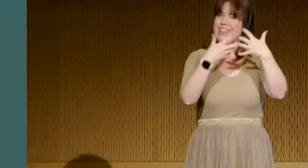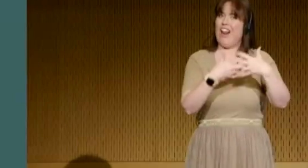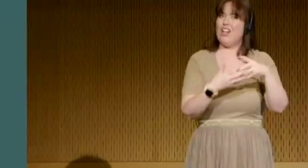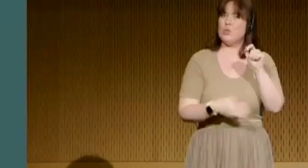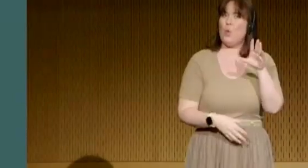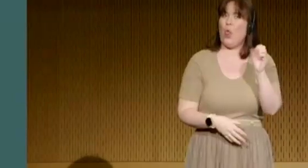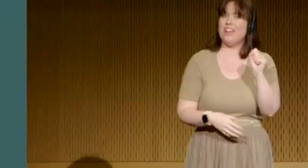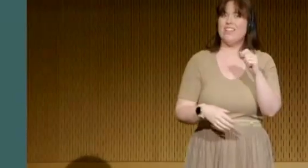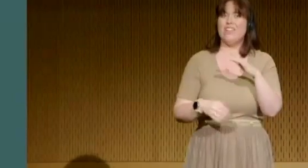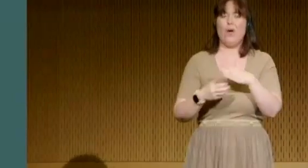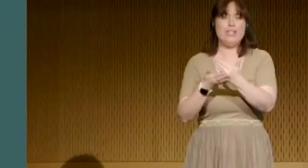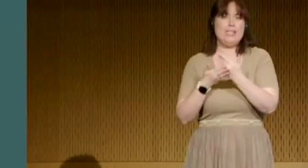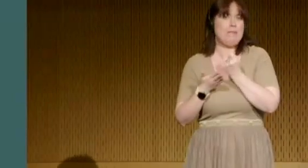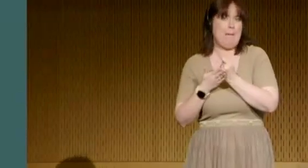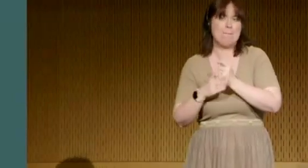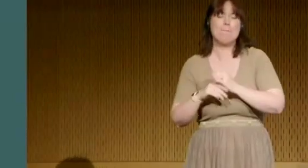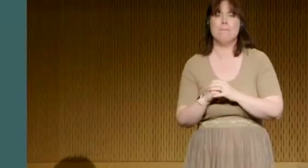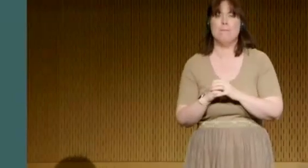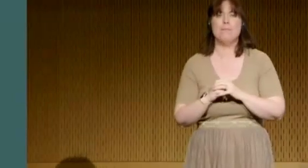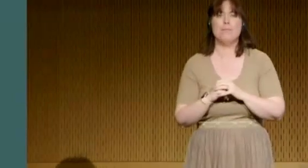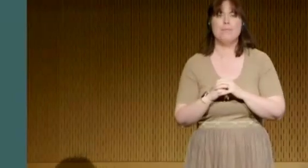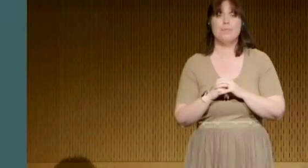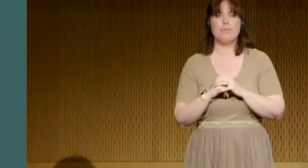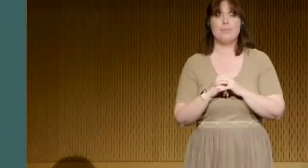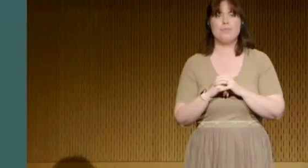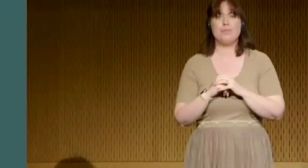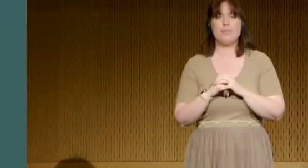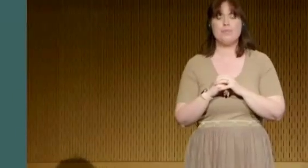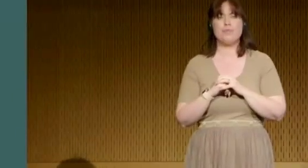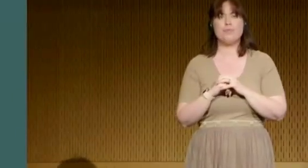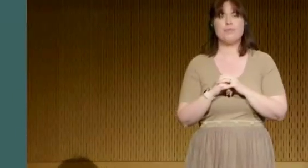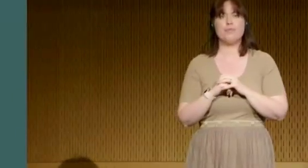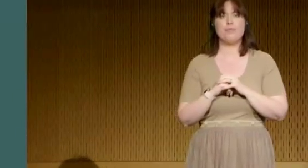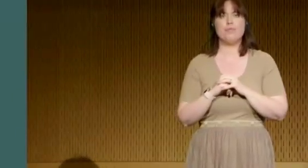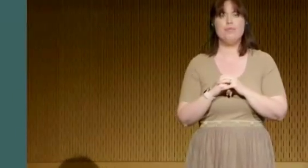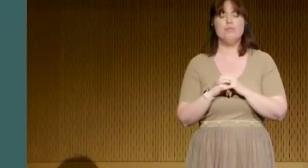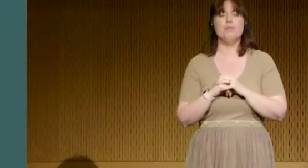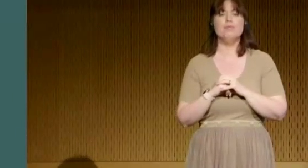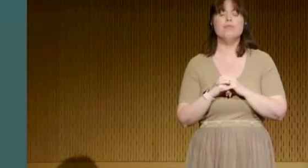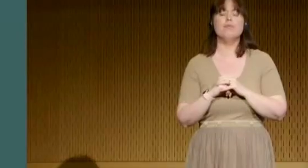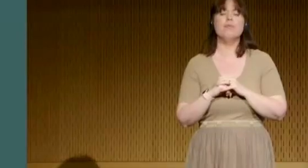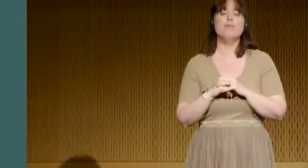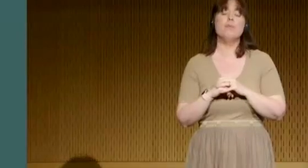technology has really helped me just to get over that time barrier. Two other ideas that I've done